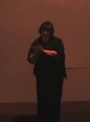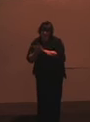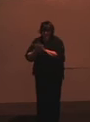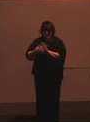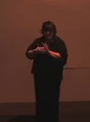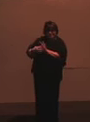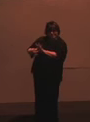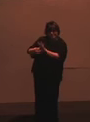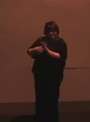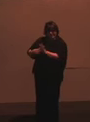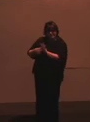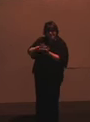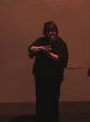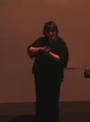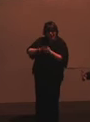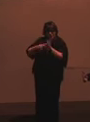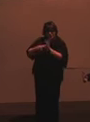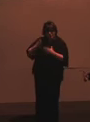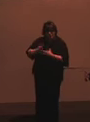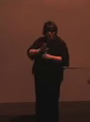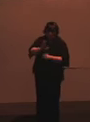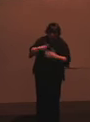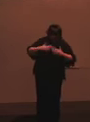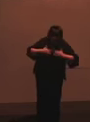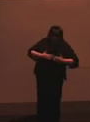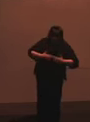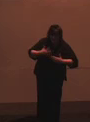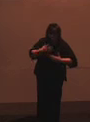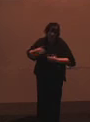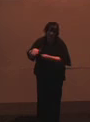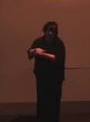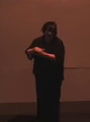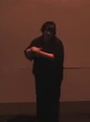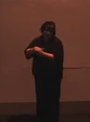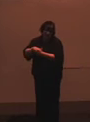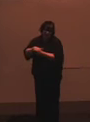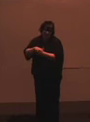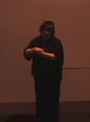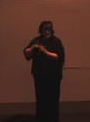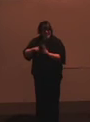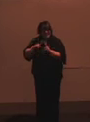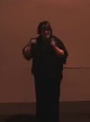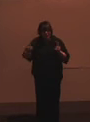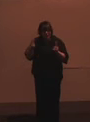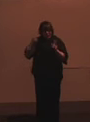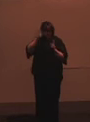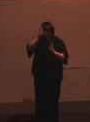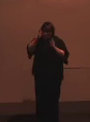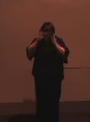between your body and the space. It's a really creative thing to find a space